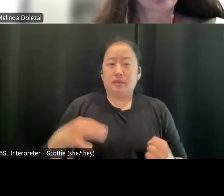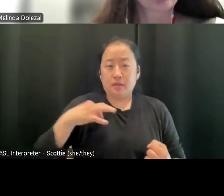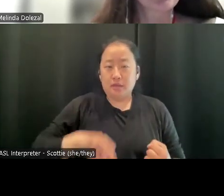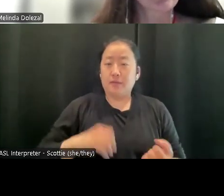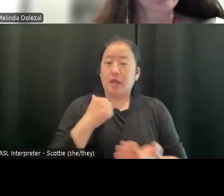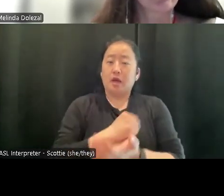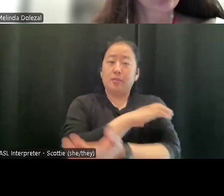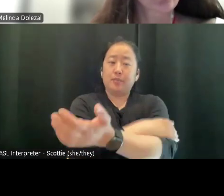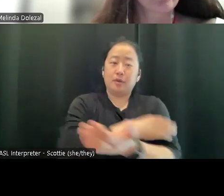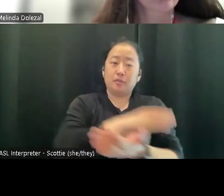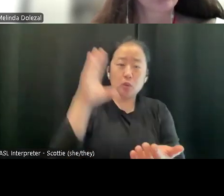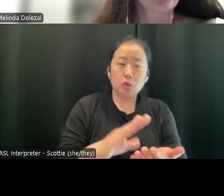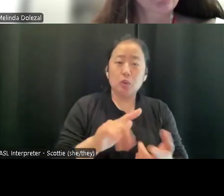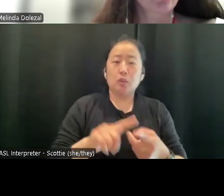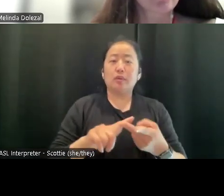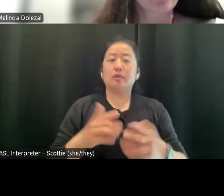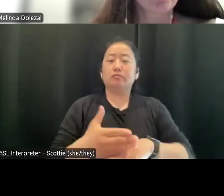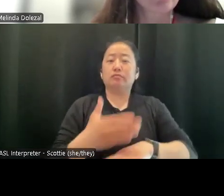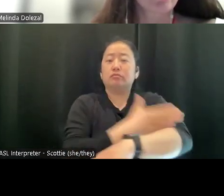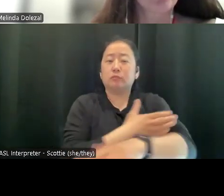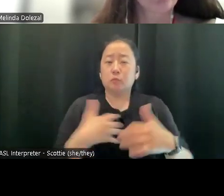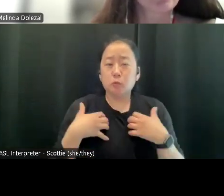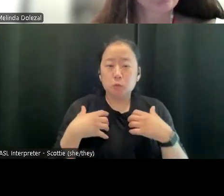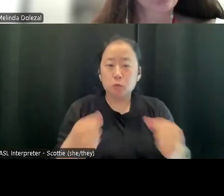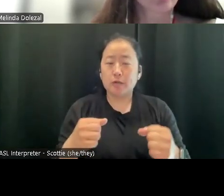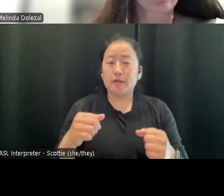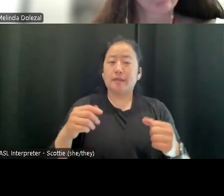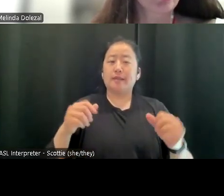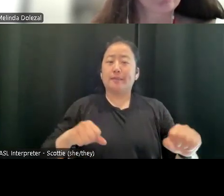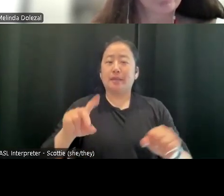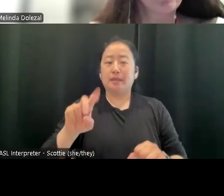increased dexterity and strength, reducing stress levels and increased social interaction.